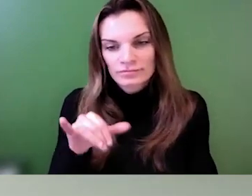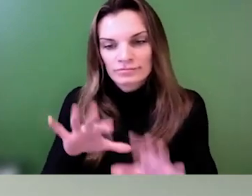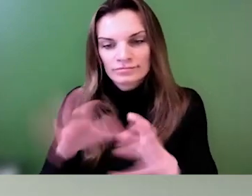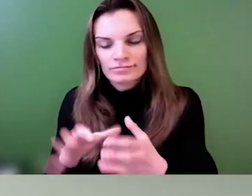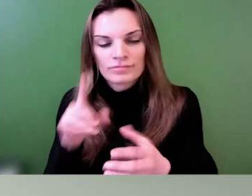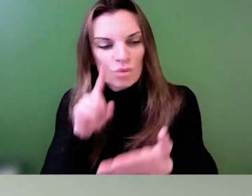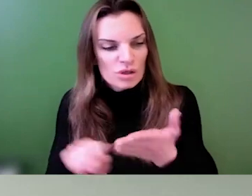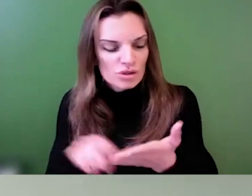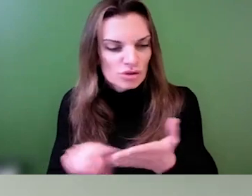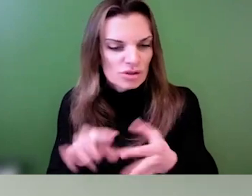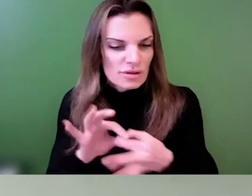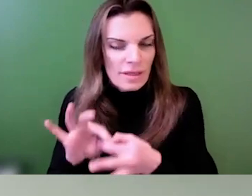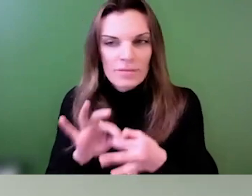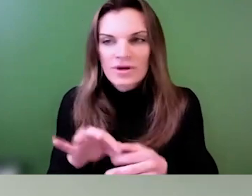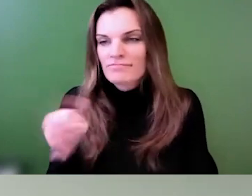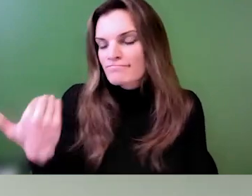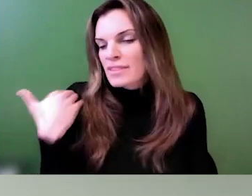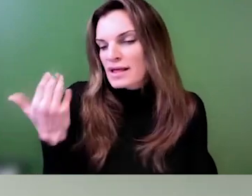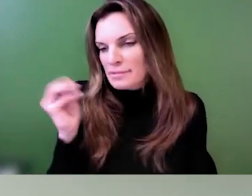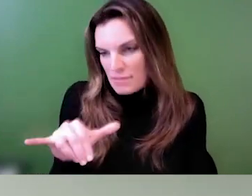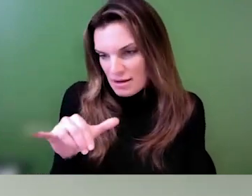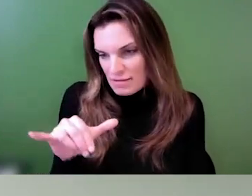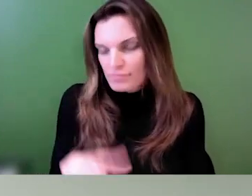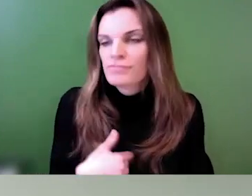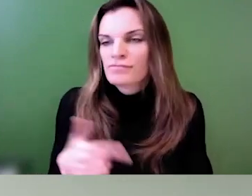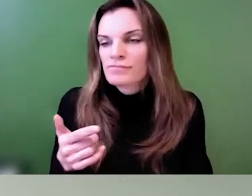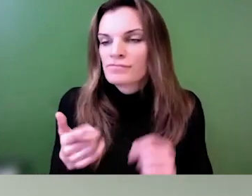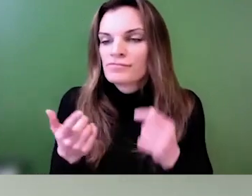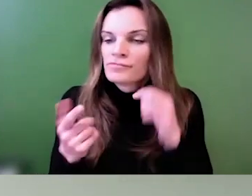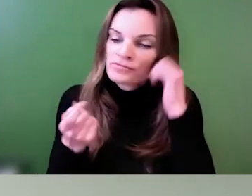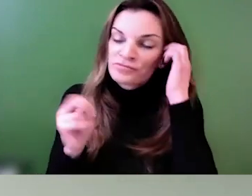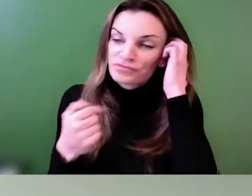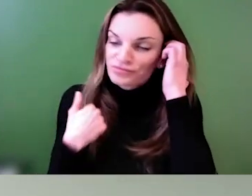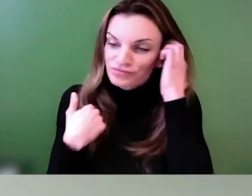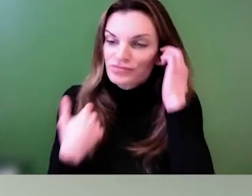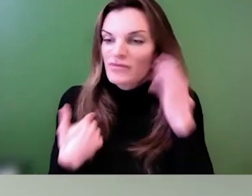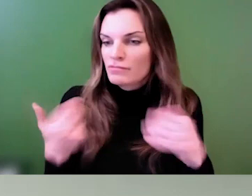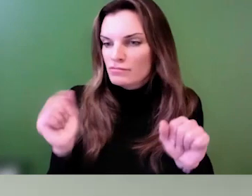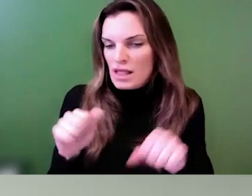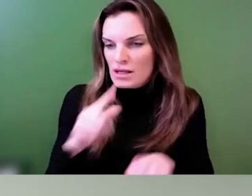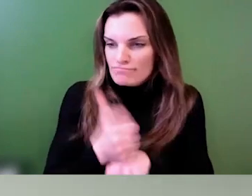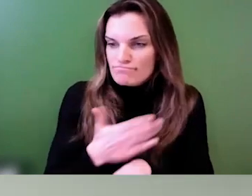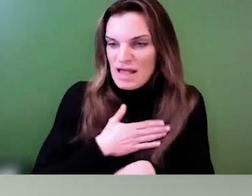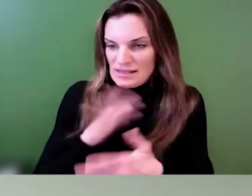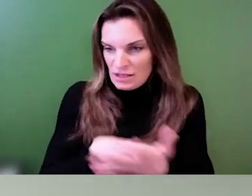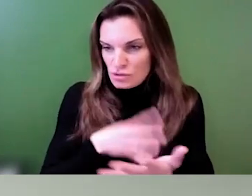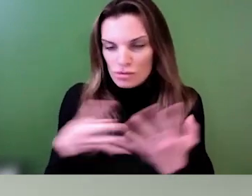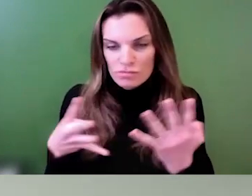collaborative last May. So I have the ability to set my own schedule. So I haven't needed